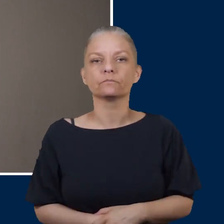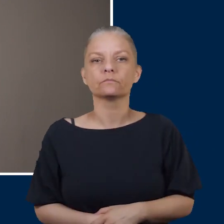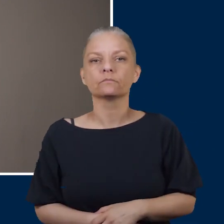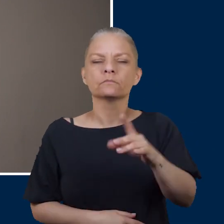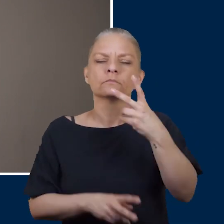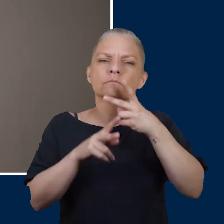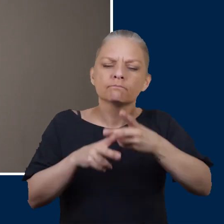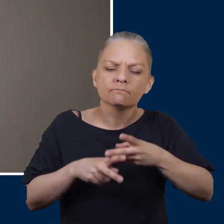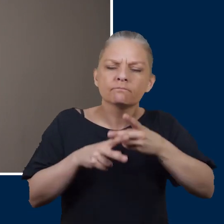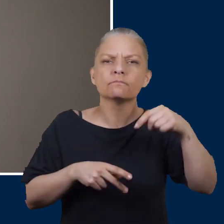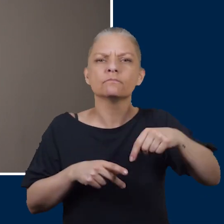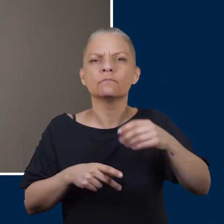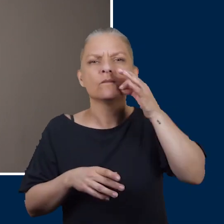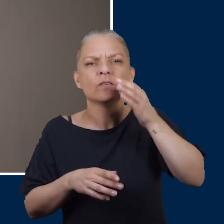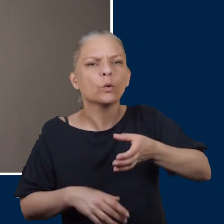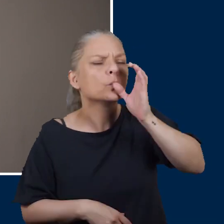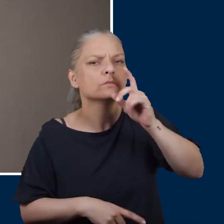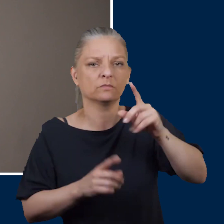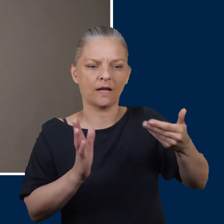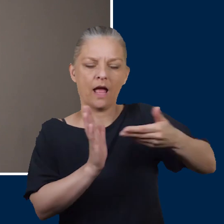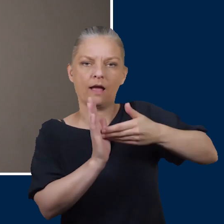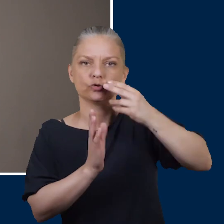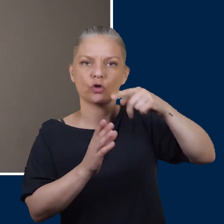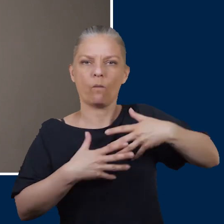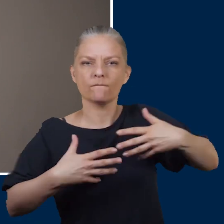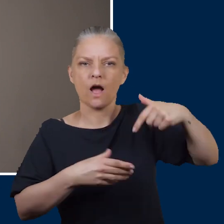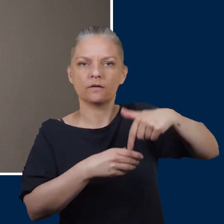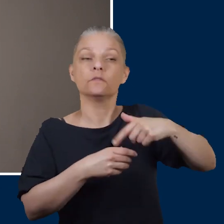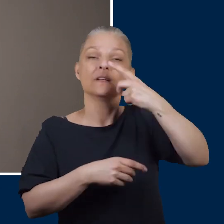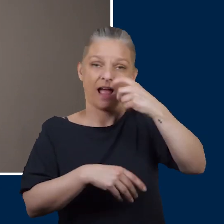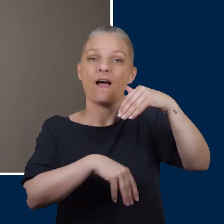added sugar or fat as this can cause a rise in blood glucose and weight gain.